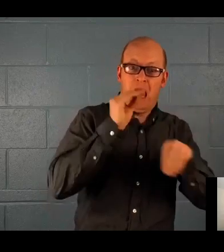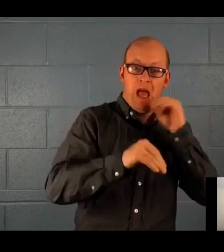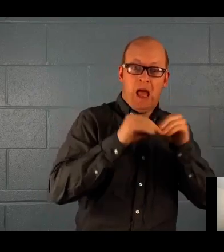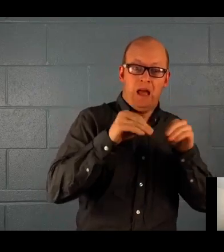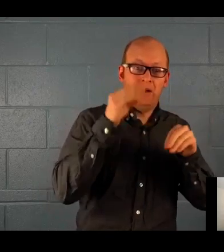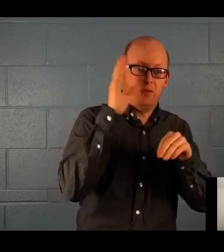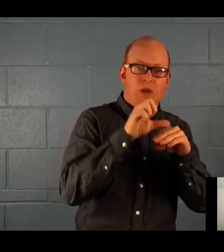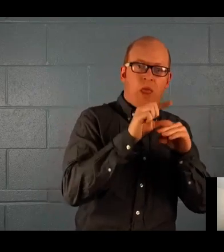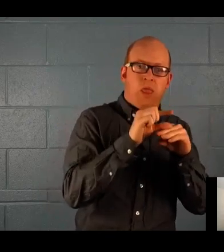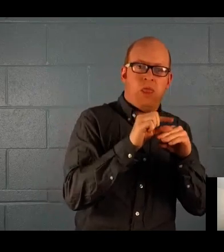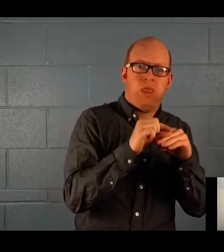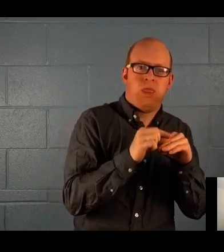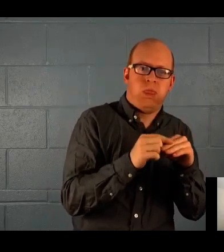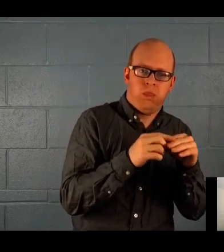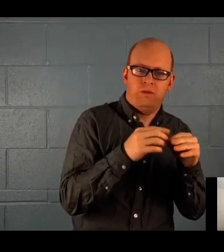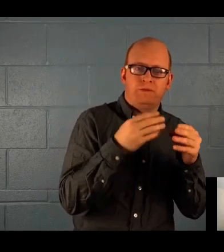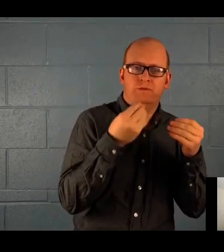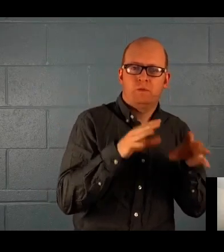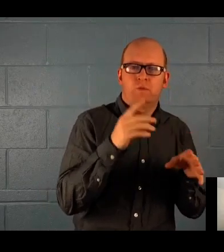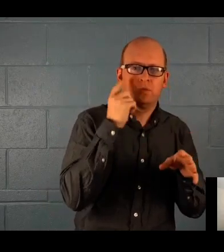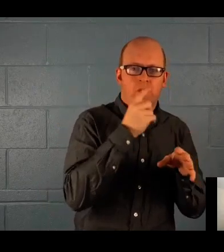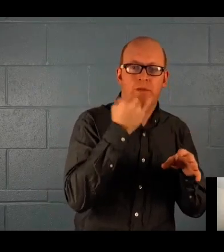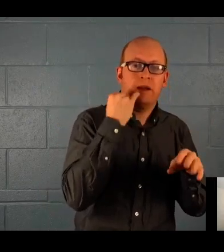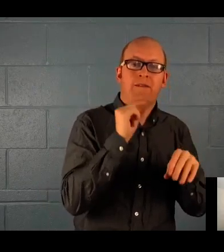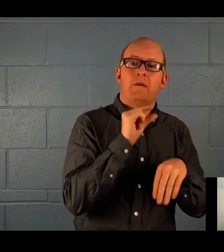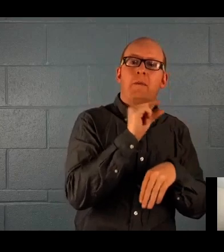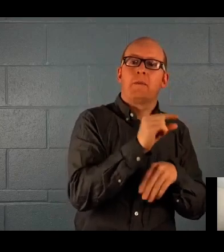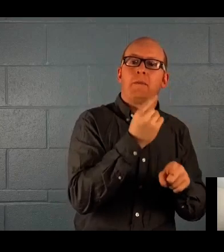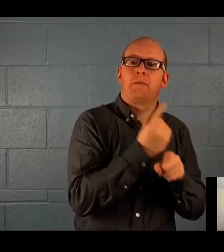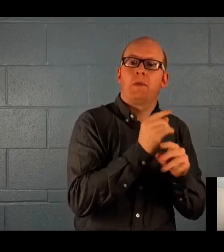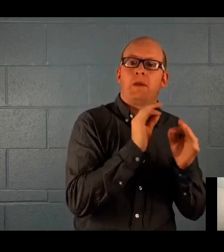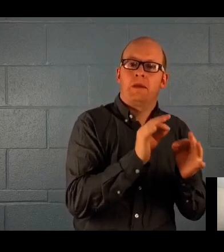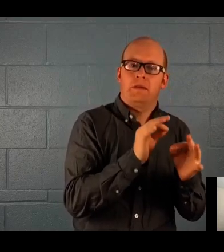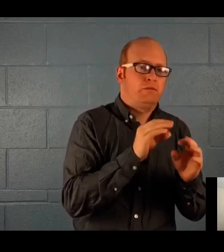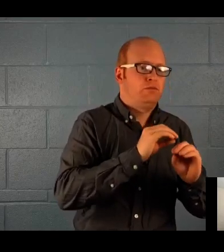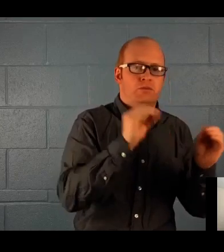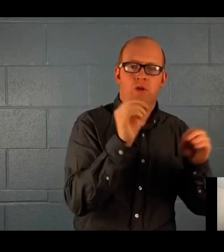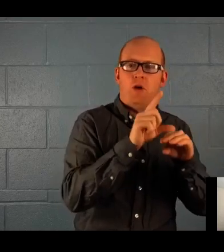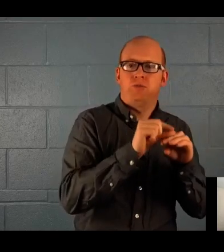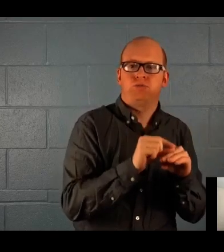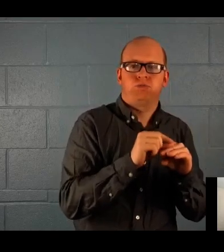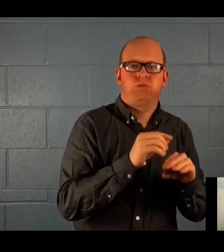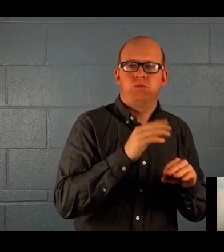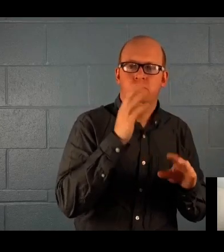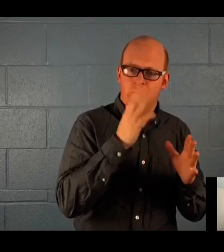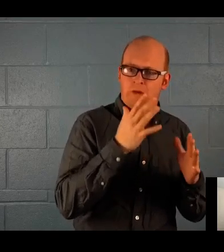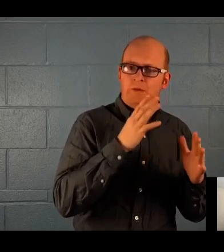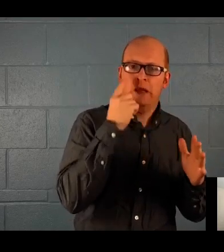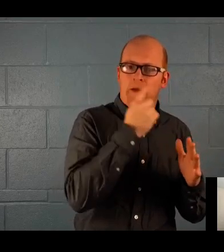Similarly, the more front half only vector you gave to these mice, the greater the loss of retinal function.